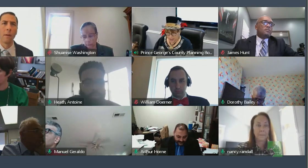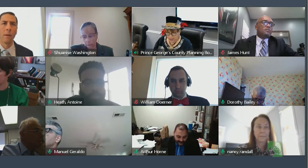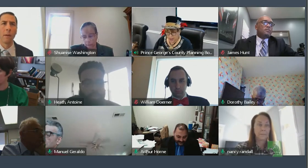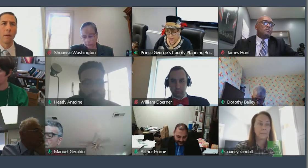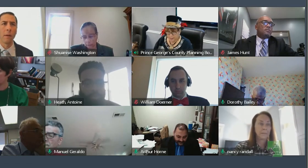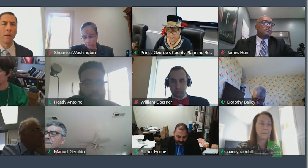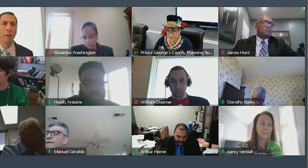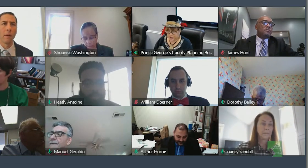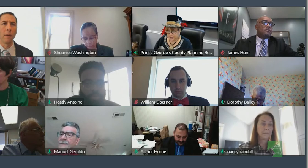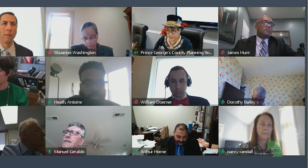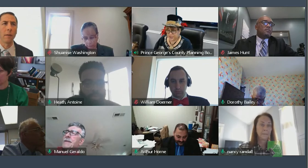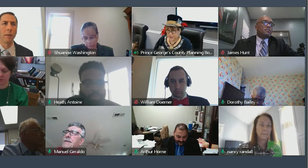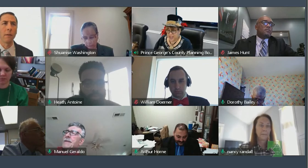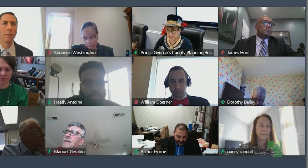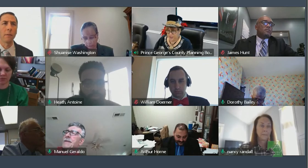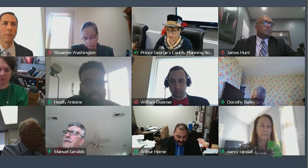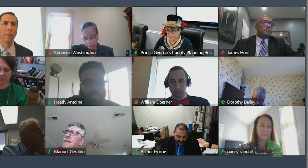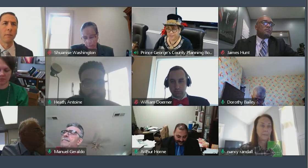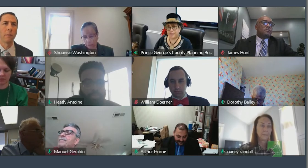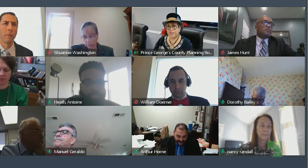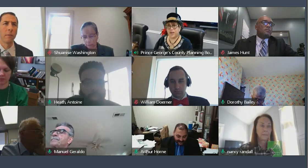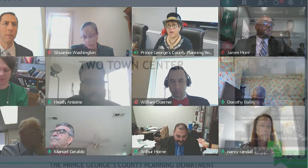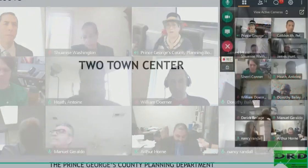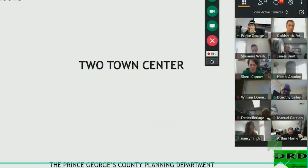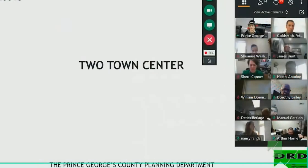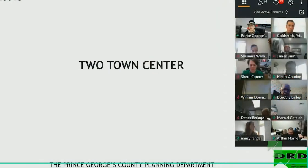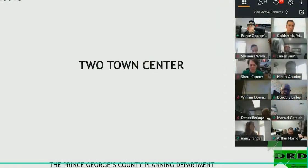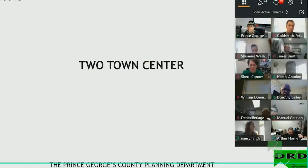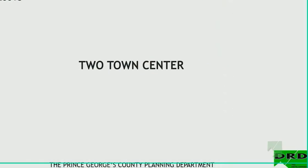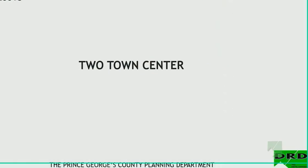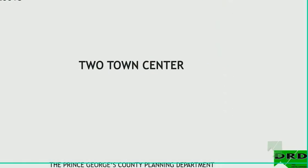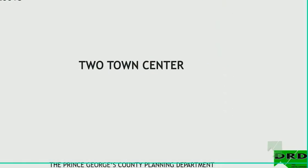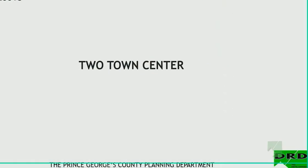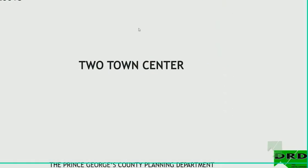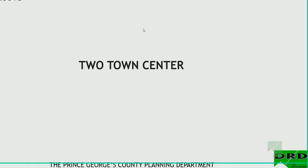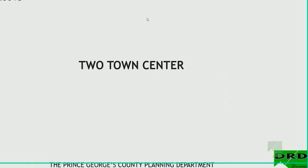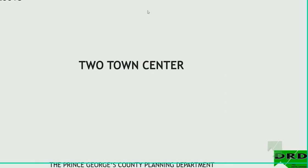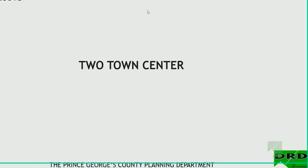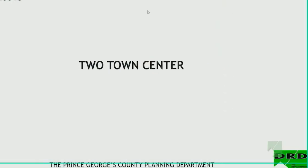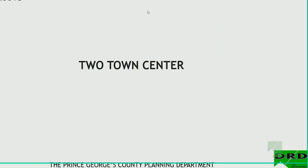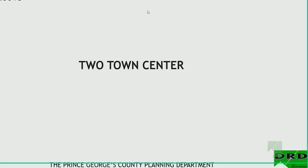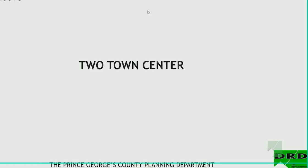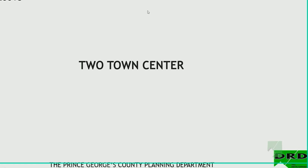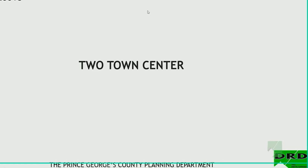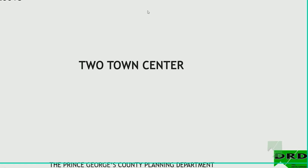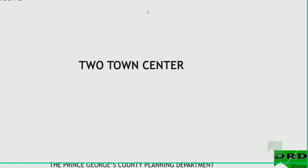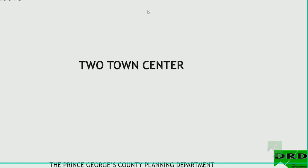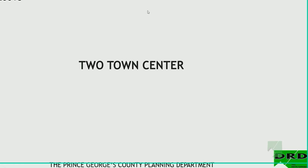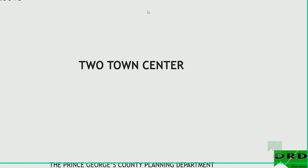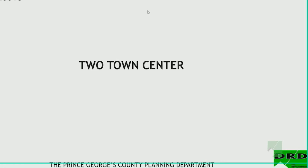Okay. Mr. Heath you are on. Yes. Good morning. Madam chair, members of the board for the record.